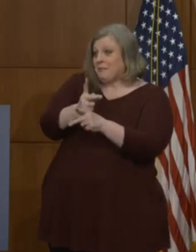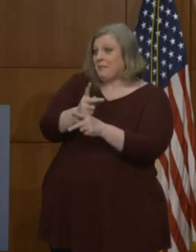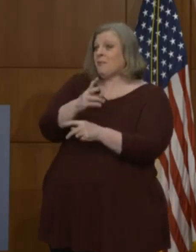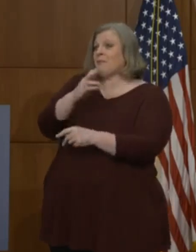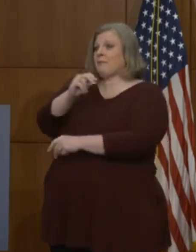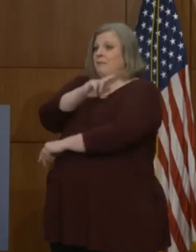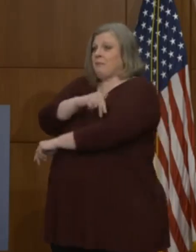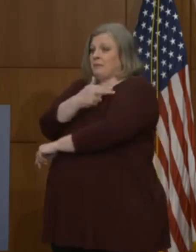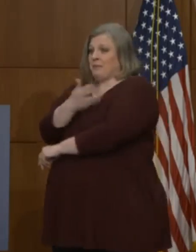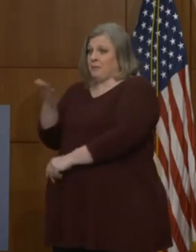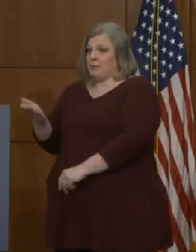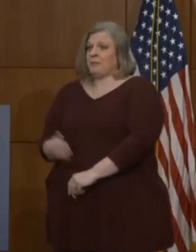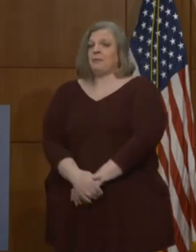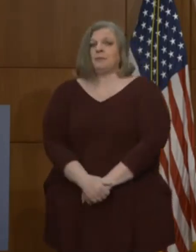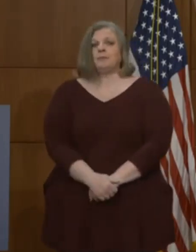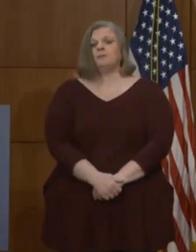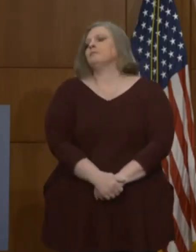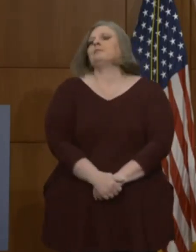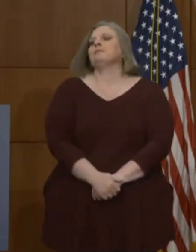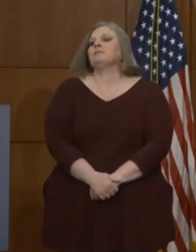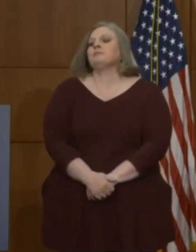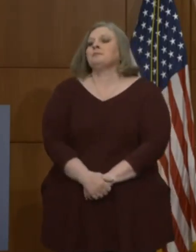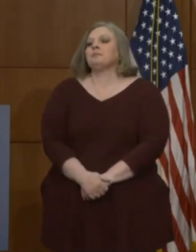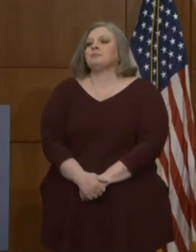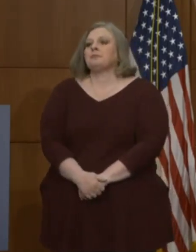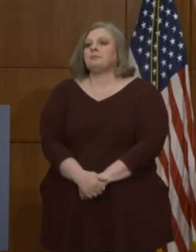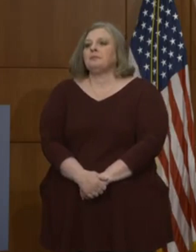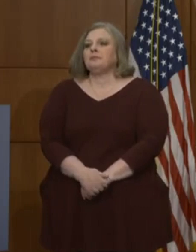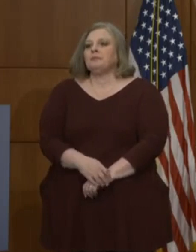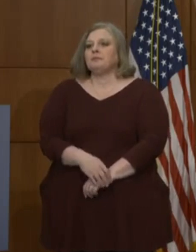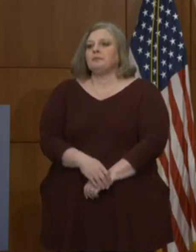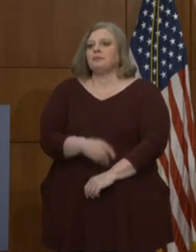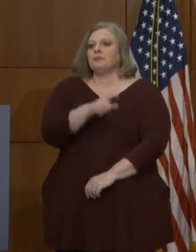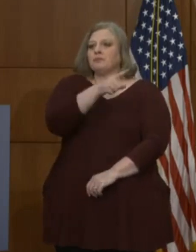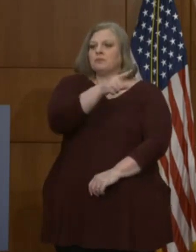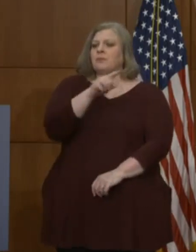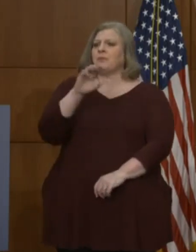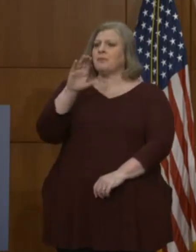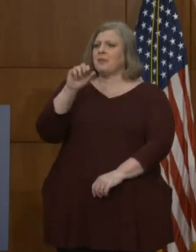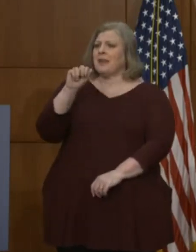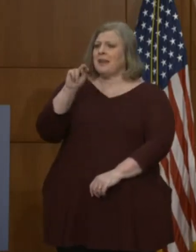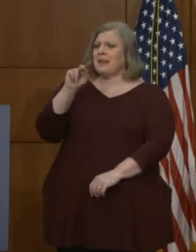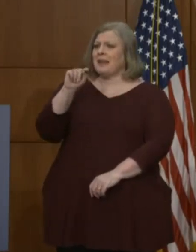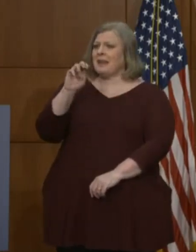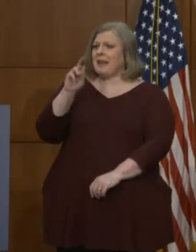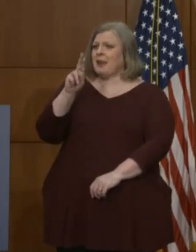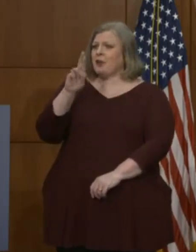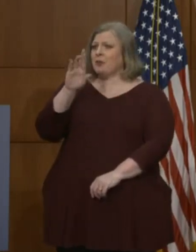SETTINGS IN ADDITION TO ACUTE CARE HOSPITALS. RALPH THE CARE HOSPITALS. RALPH THE PROBLEM AND FUTURE OF THE